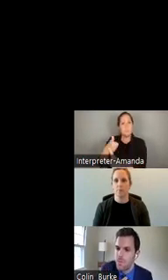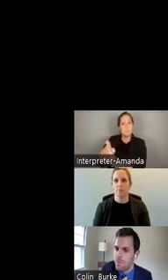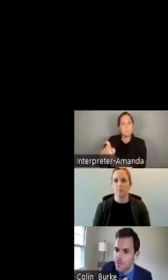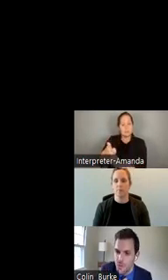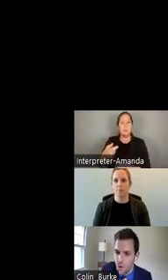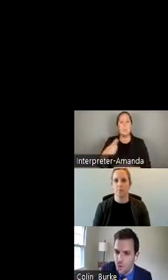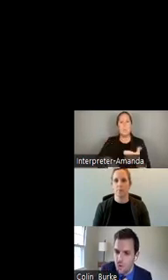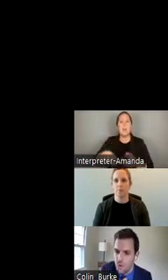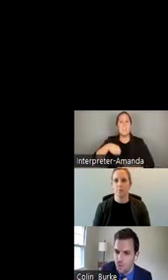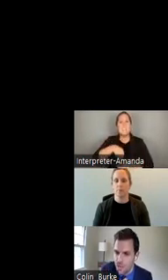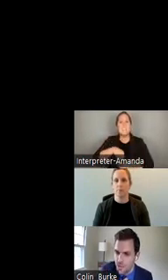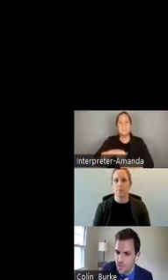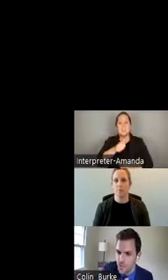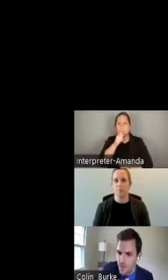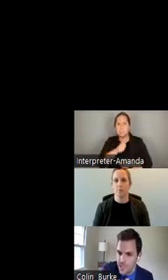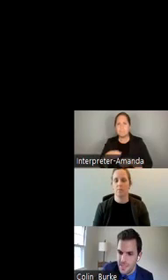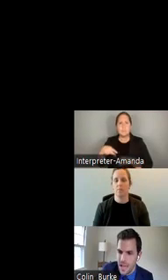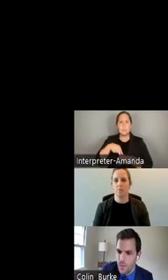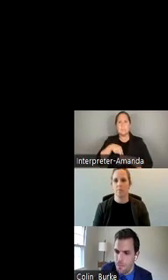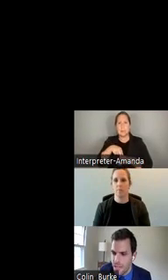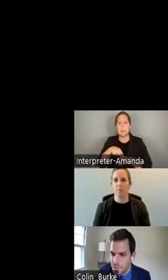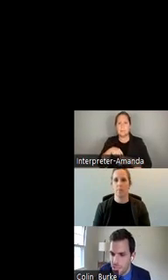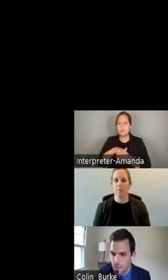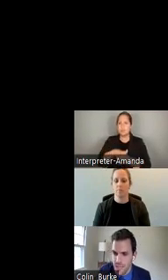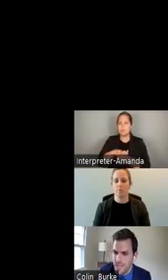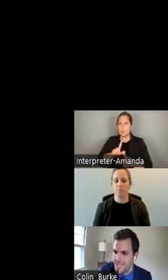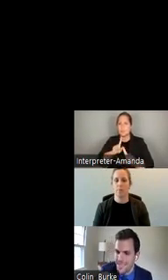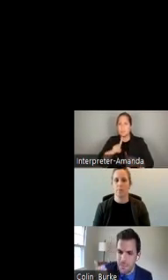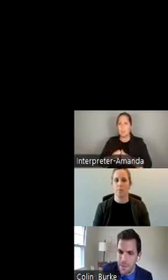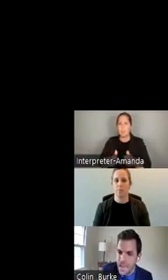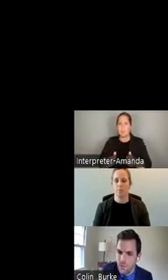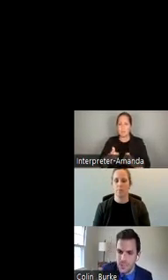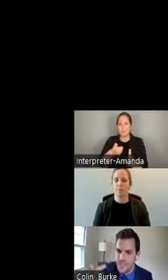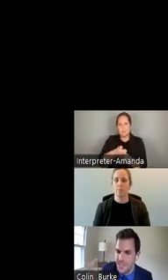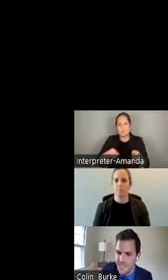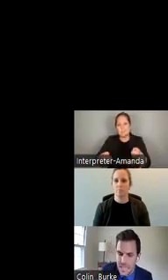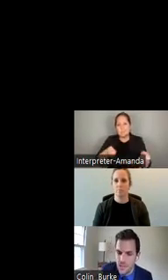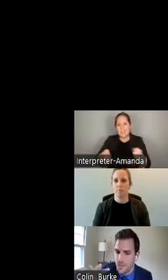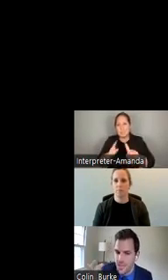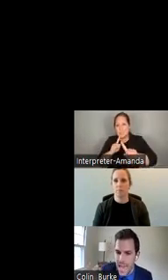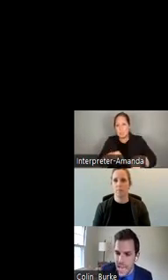a person's own stress responsiveness how I manage my stress things like mindfulness and skills and